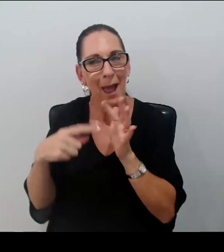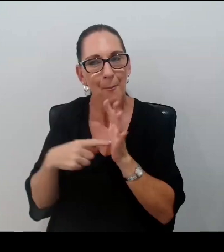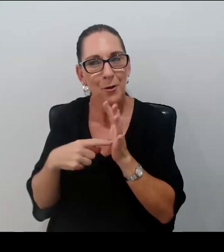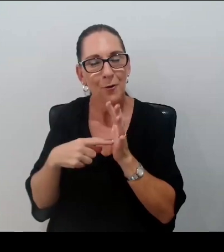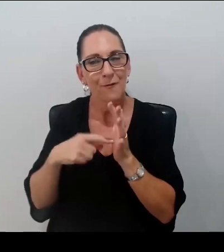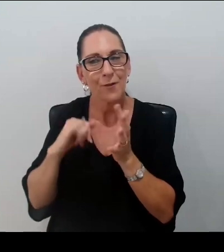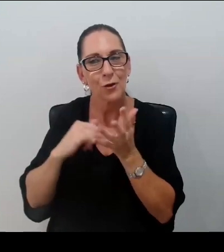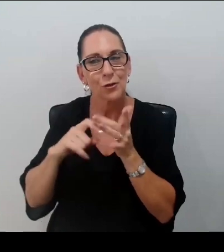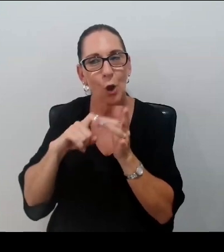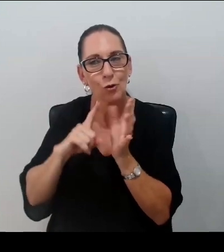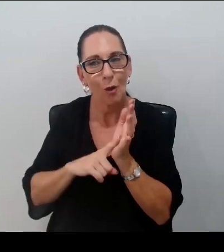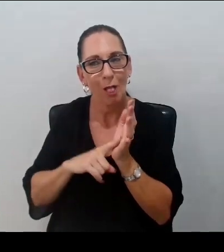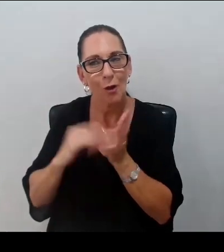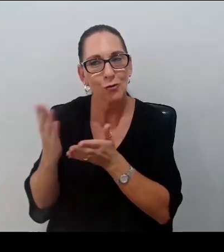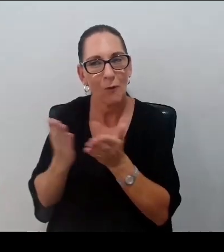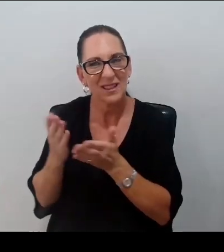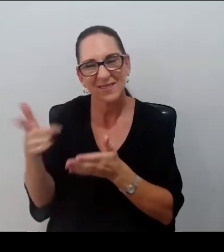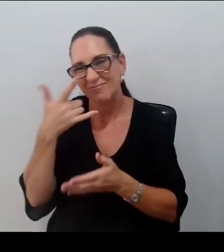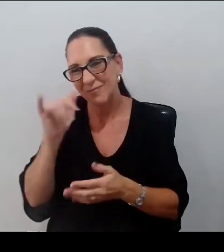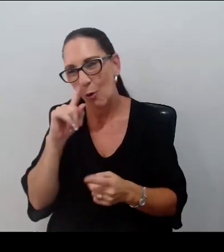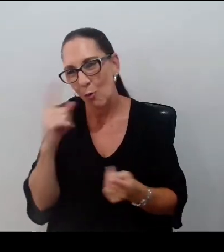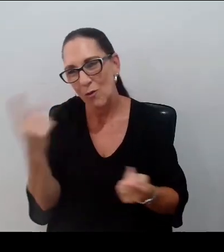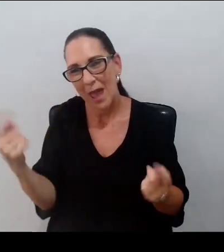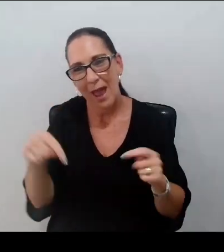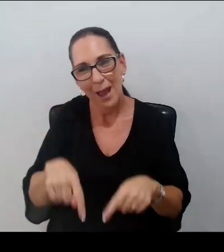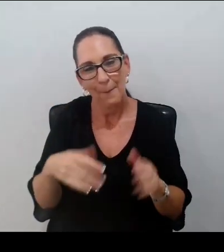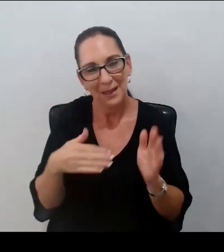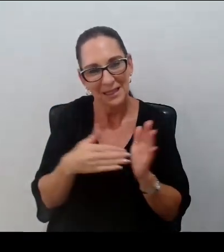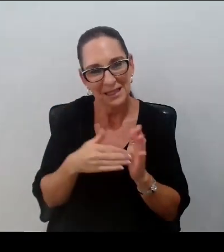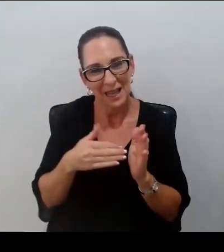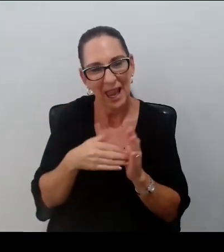disappointed not to be with us today due to a personal emergency.